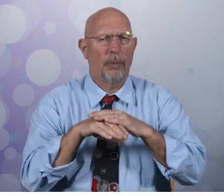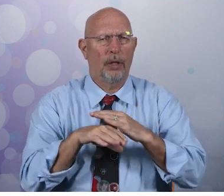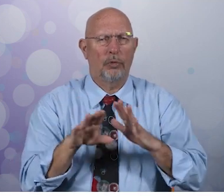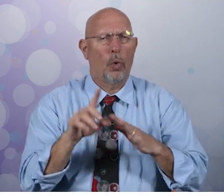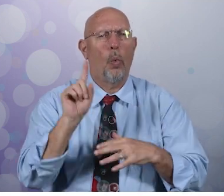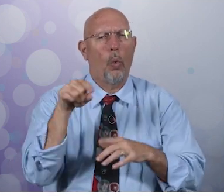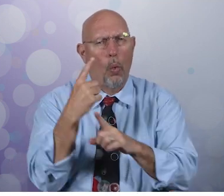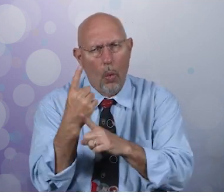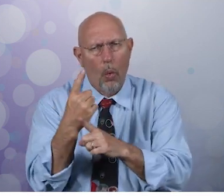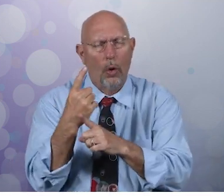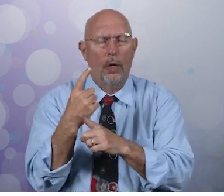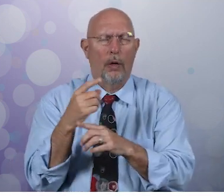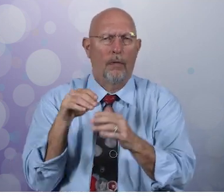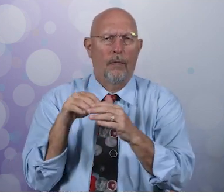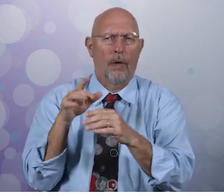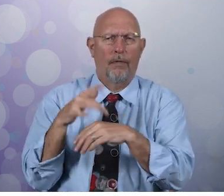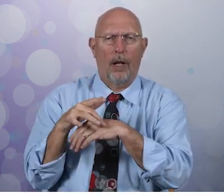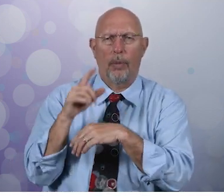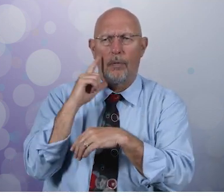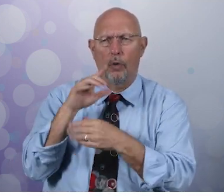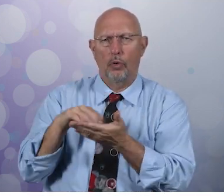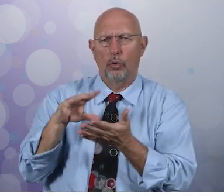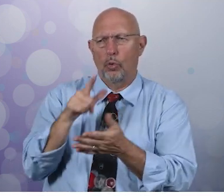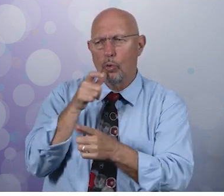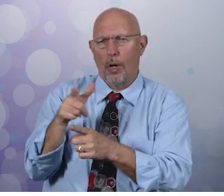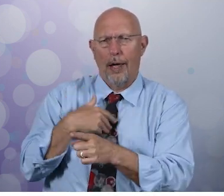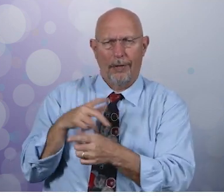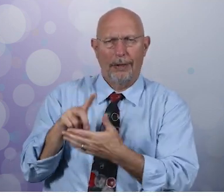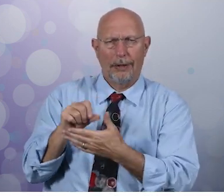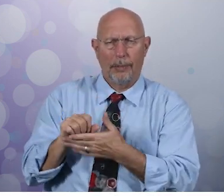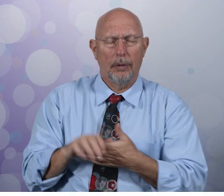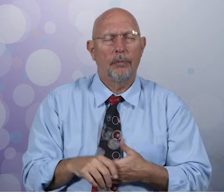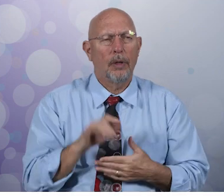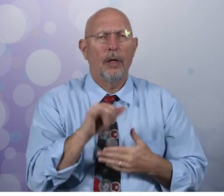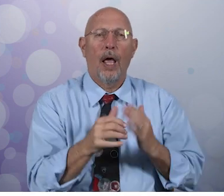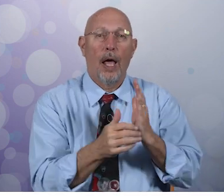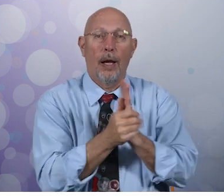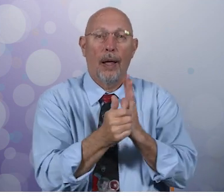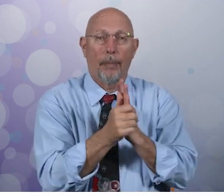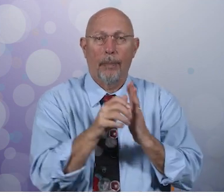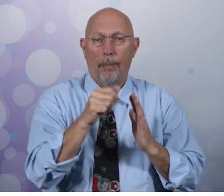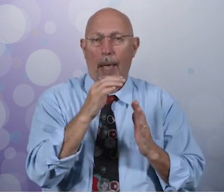for students with disabilities. So Ohio's Accessibility Manual is a document